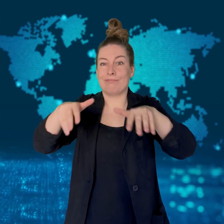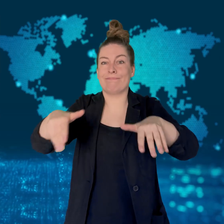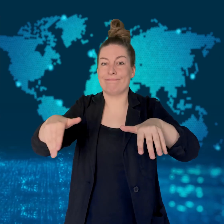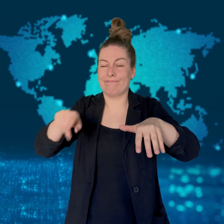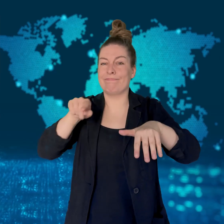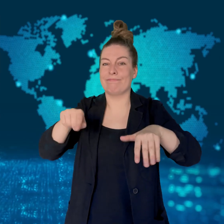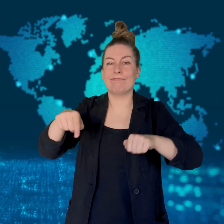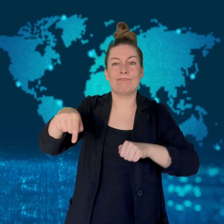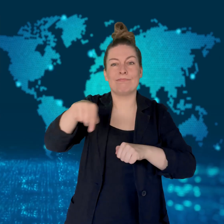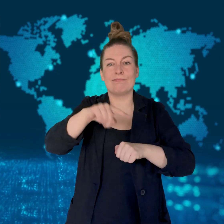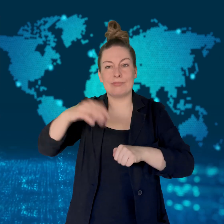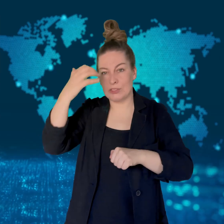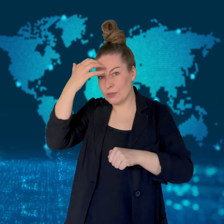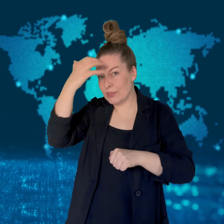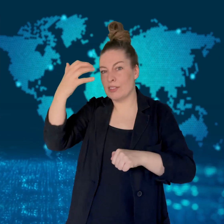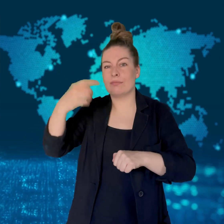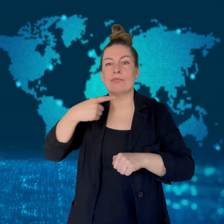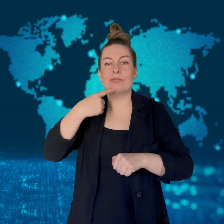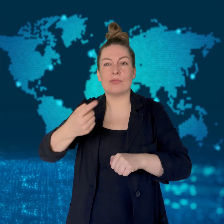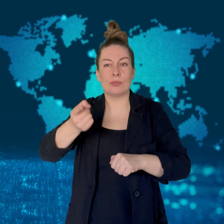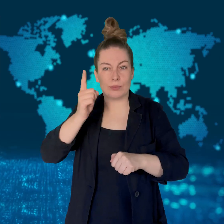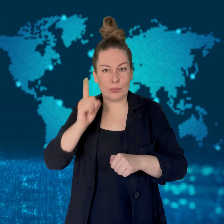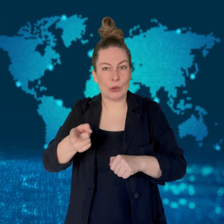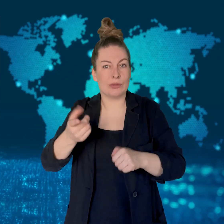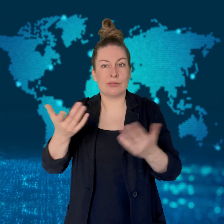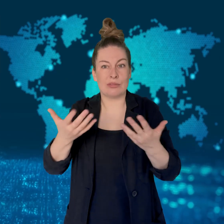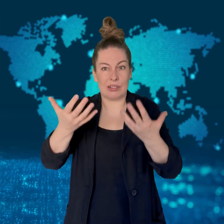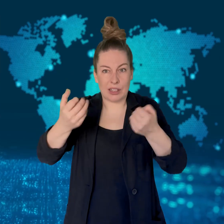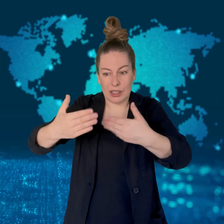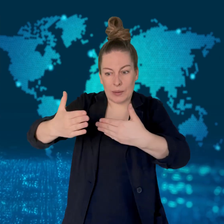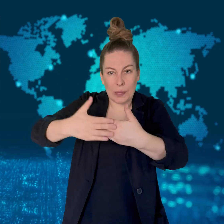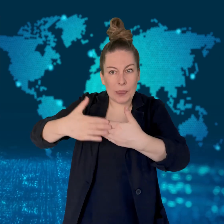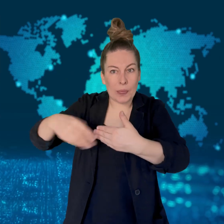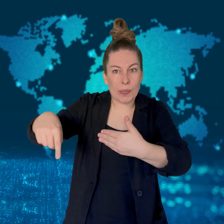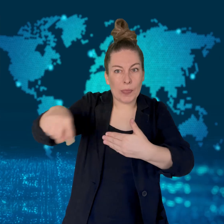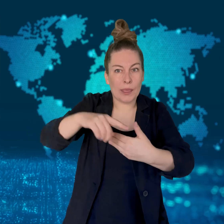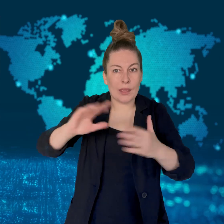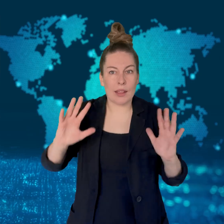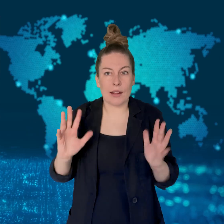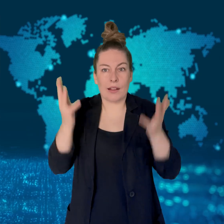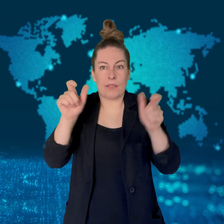almost 10,000 residents will have to be permanently relocated